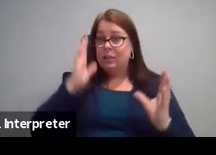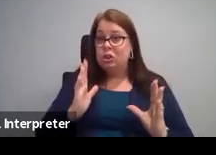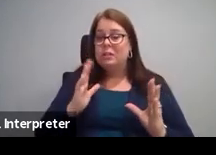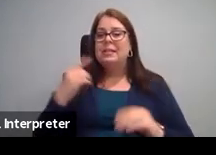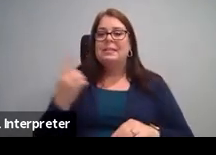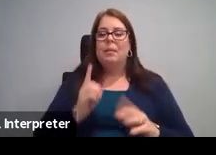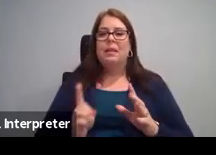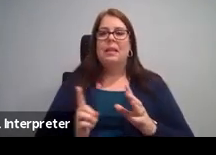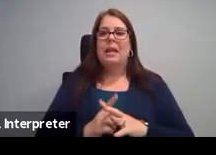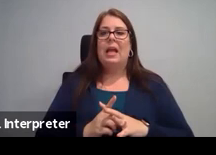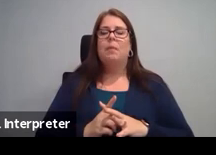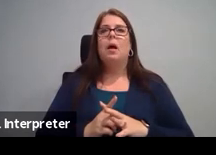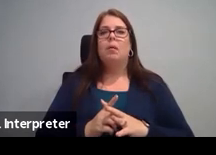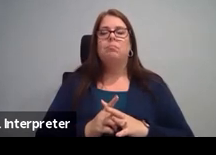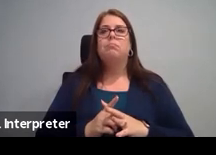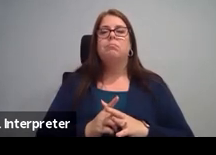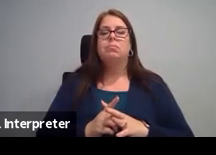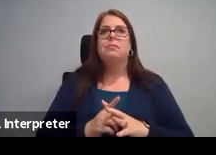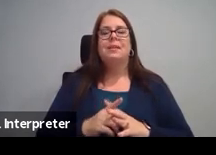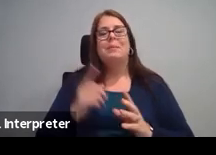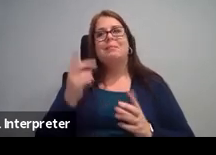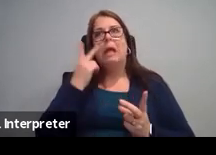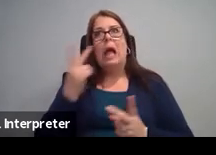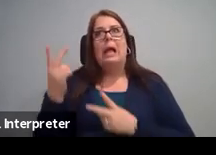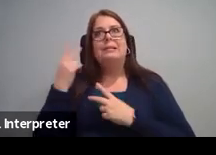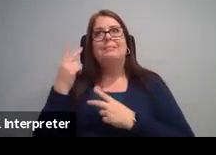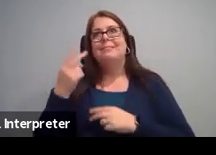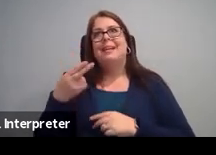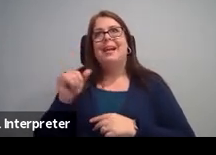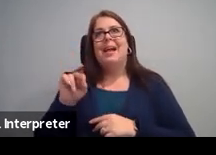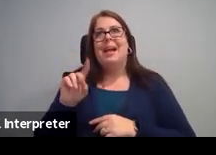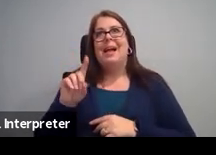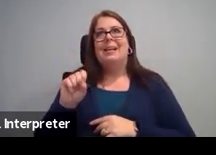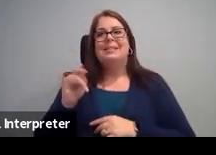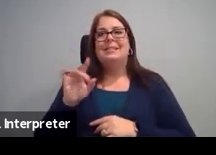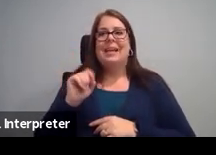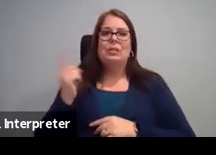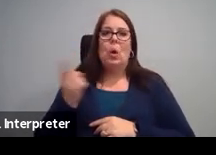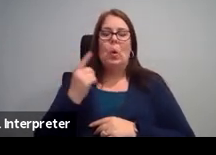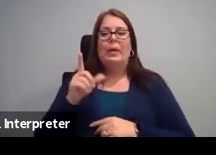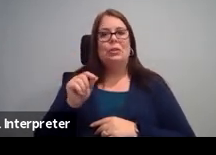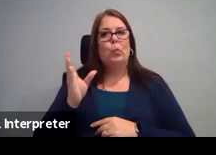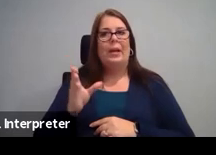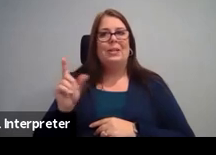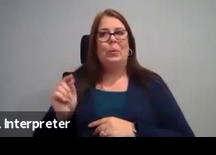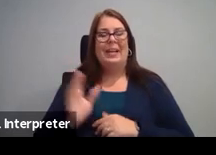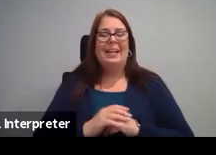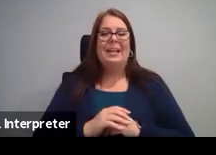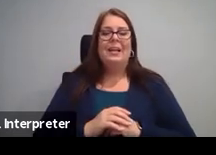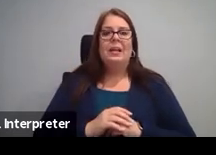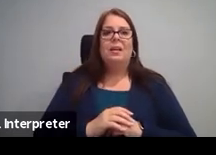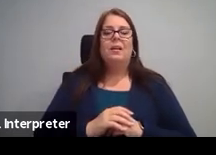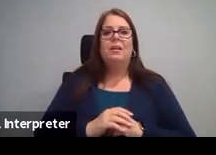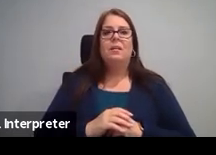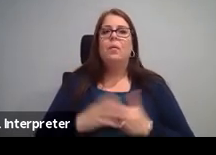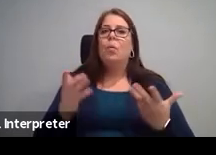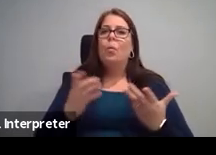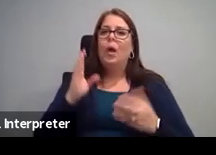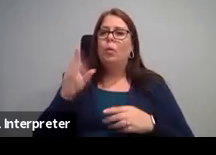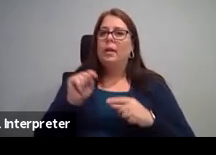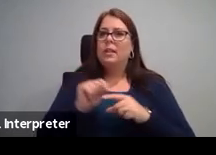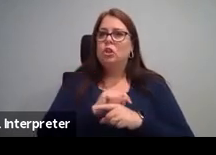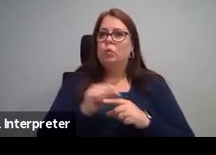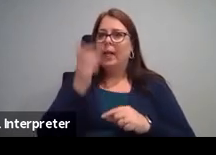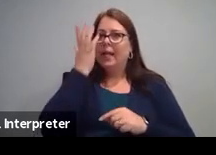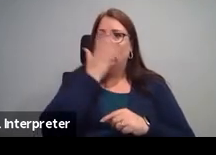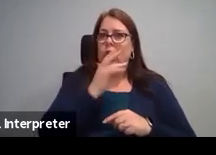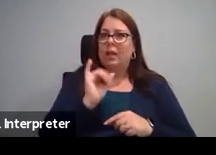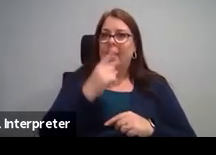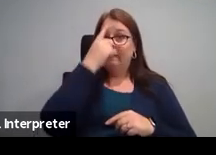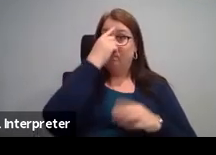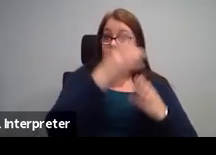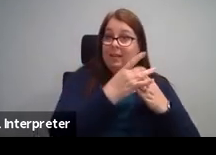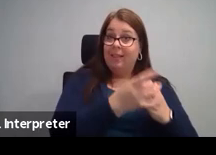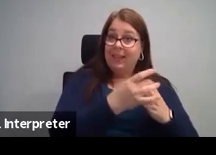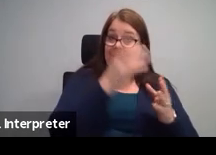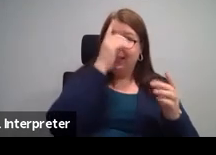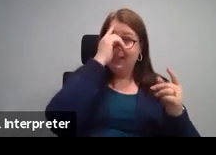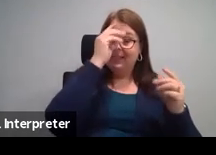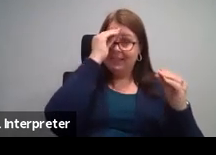Laurie Arnold: And it's, you know, Hindsight is 2020 is what the training will look like for that lead teacher versus the teacher, the lead teacher who's going to create the content.